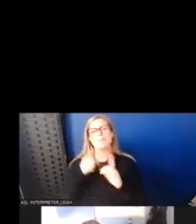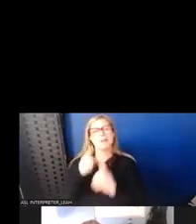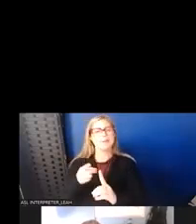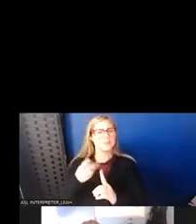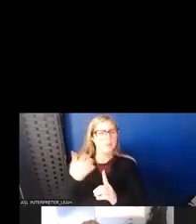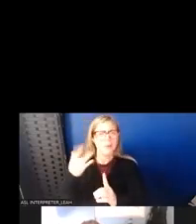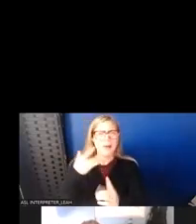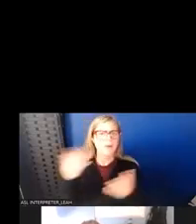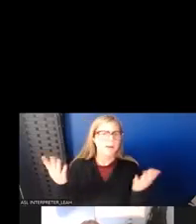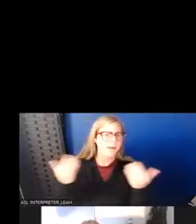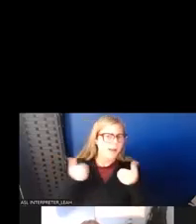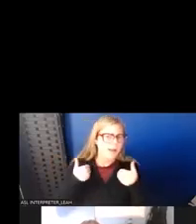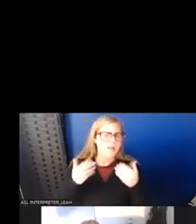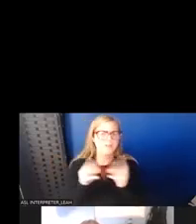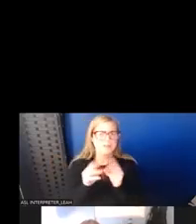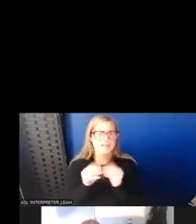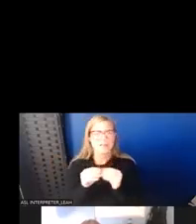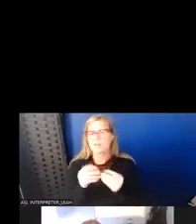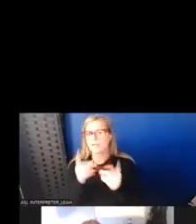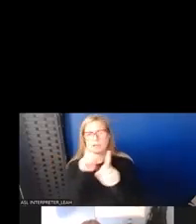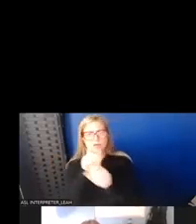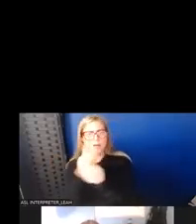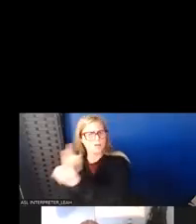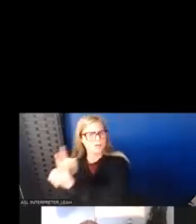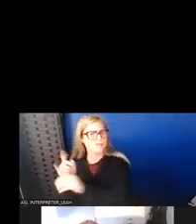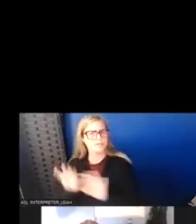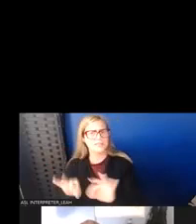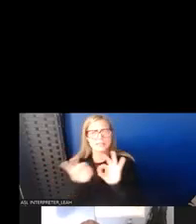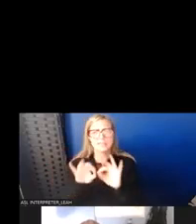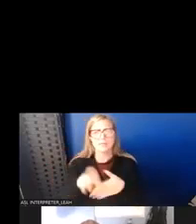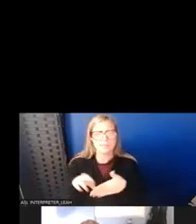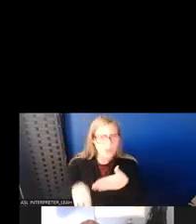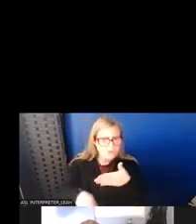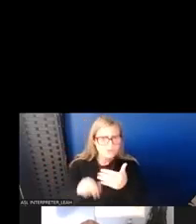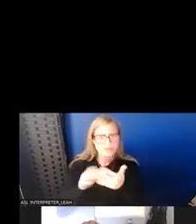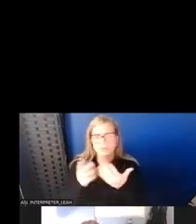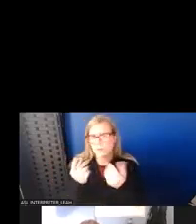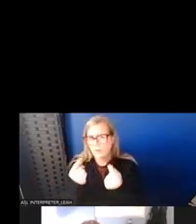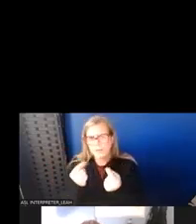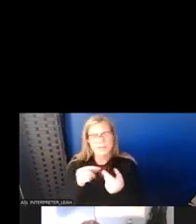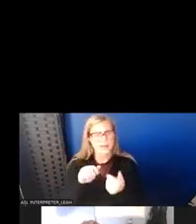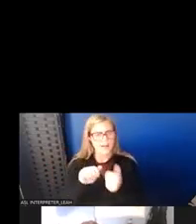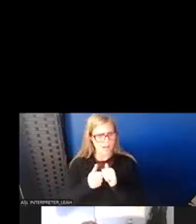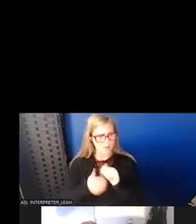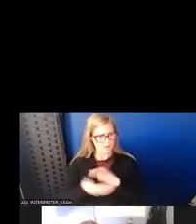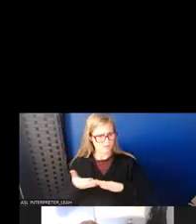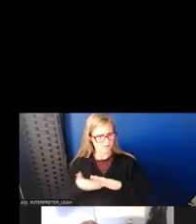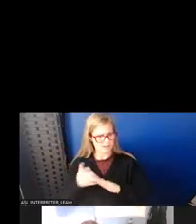What are the objectives and the key results, how may we run this meeting and who needs to be involved.